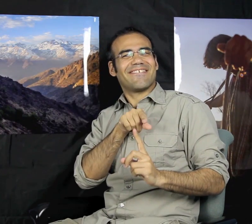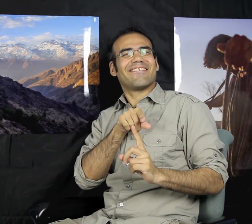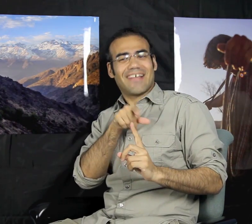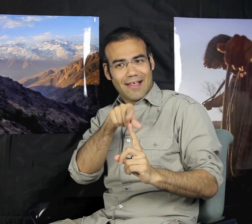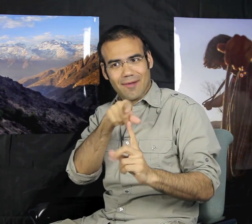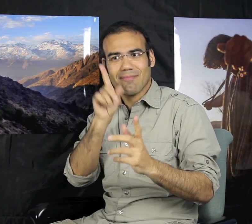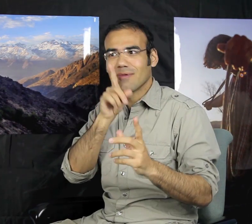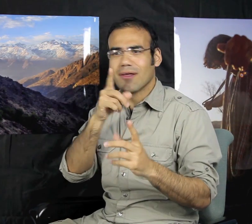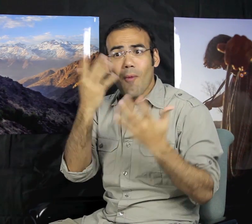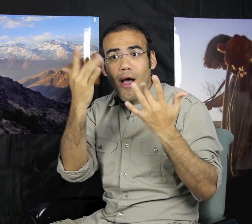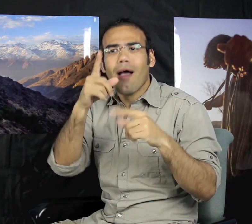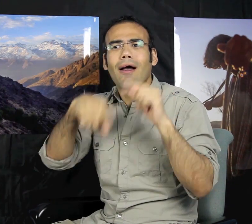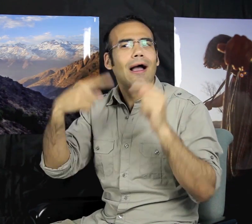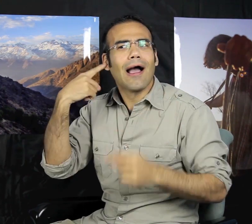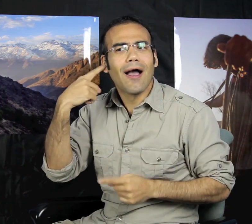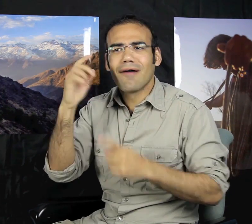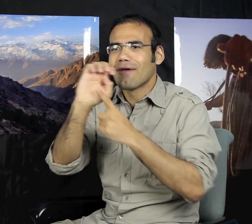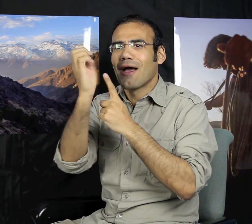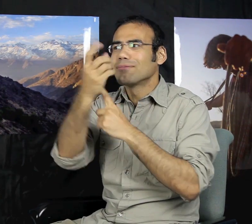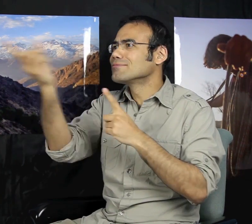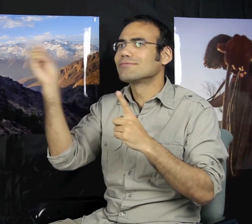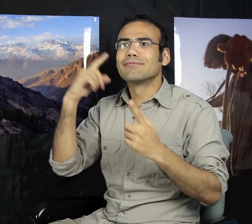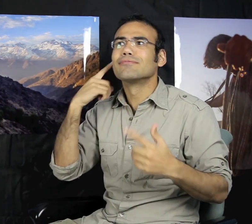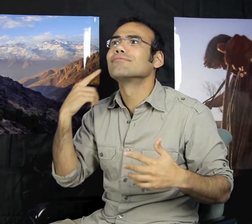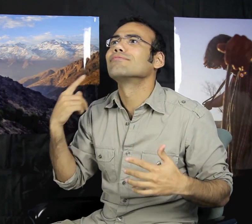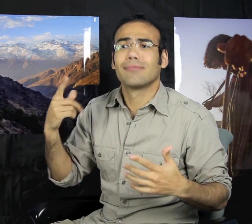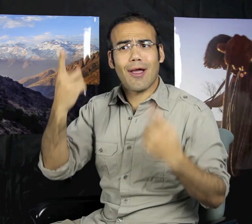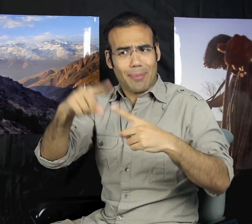I can't hear what's going on around me, nothing.